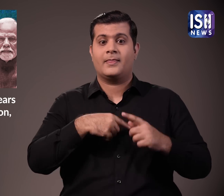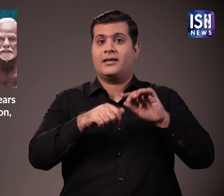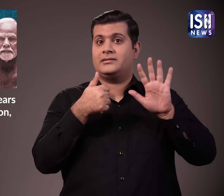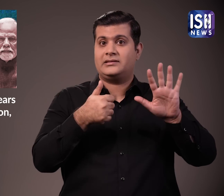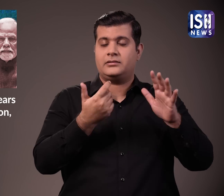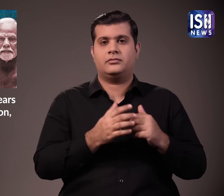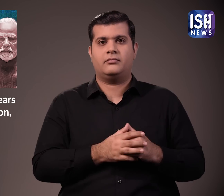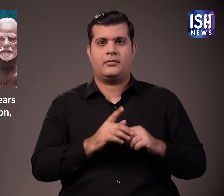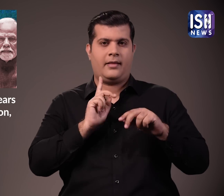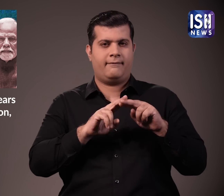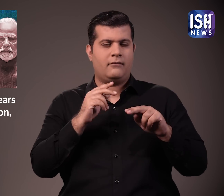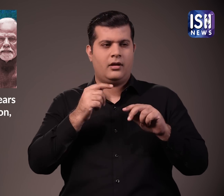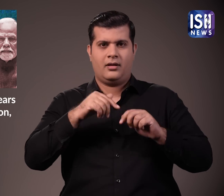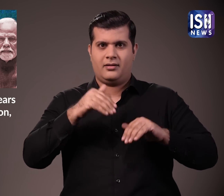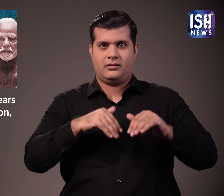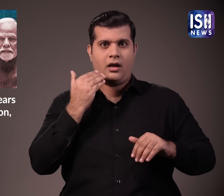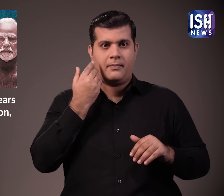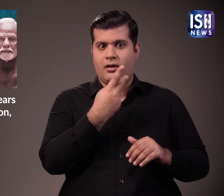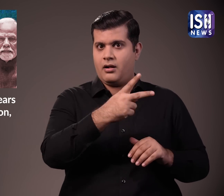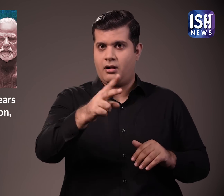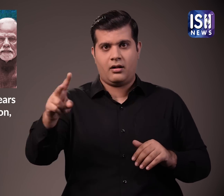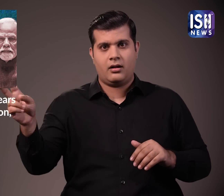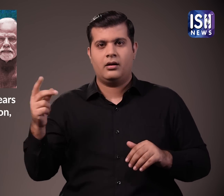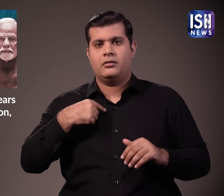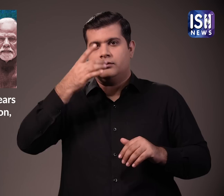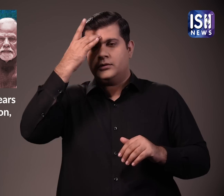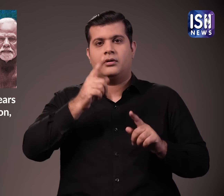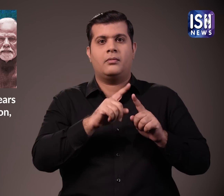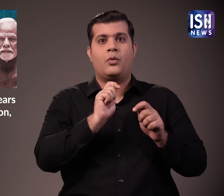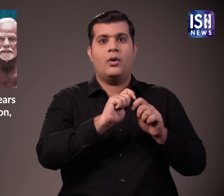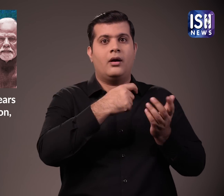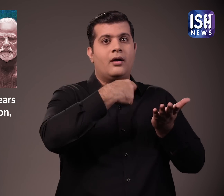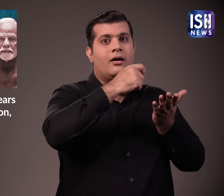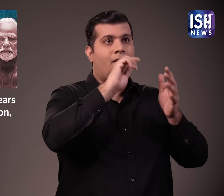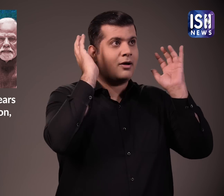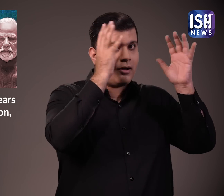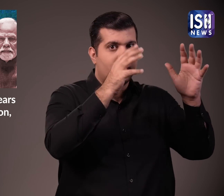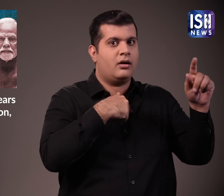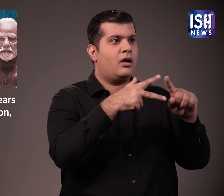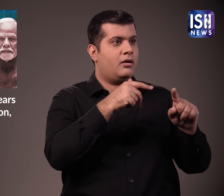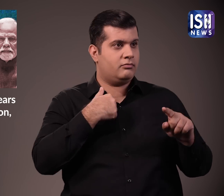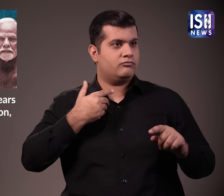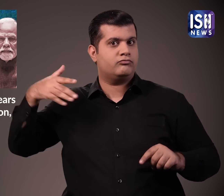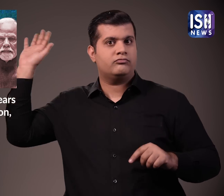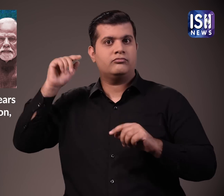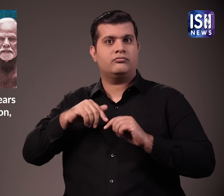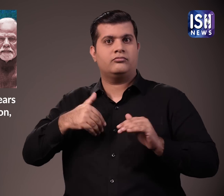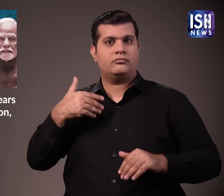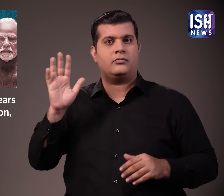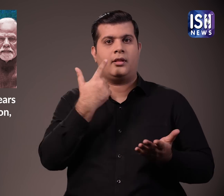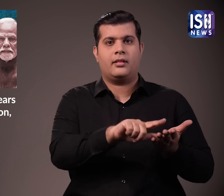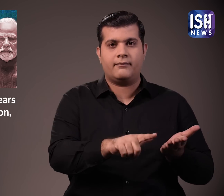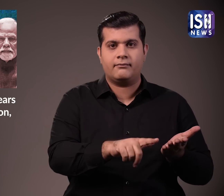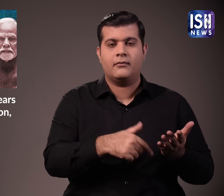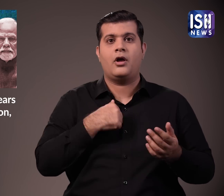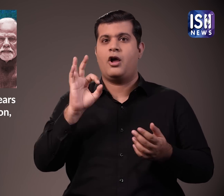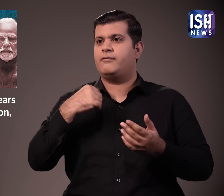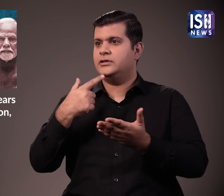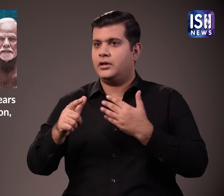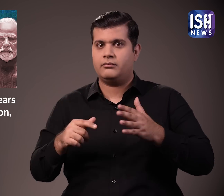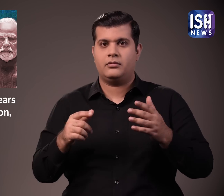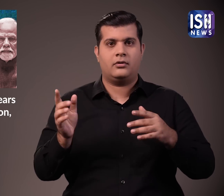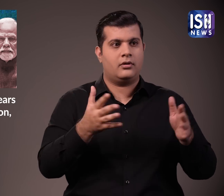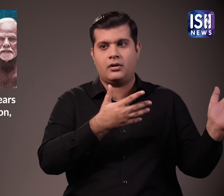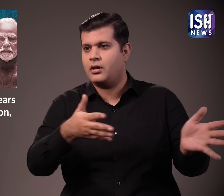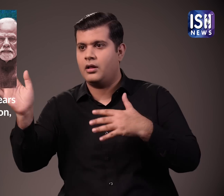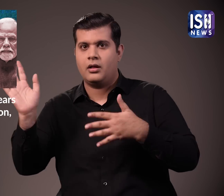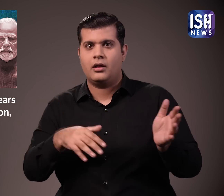6. During multiple elections, employees and workers have to take frequent leave to cast their votes.